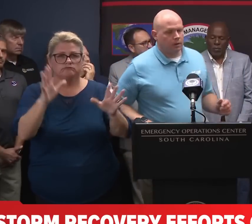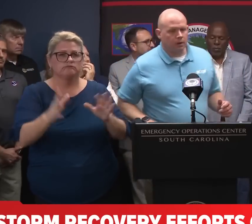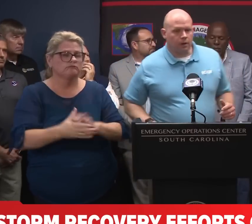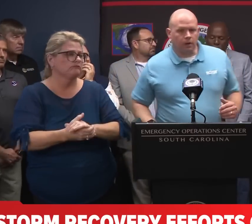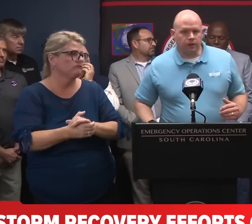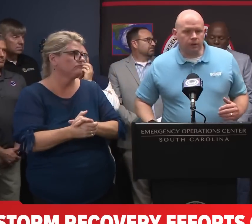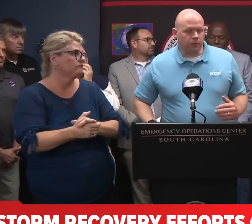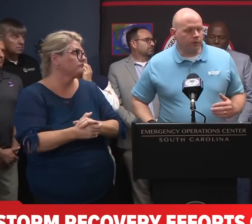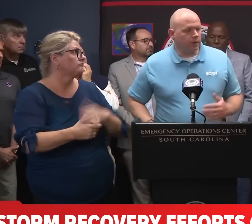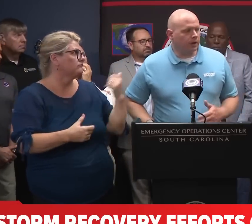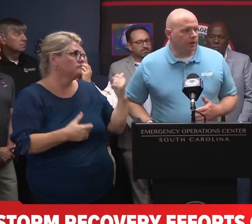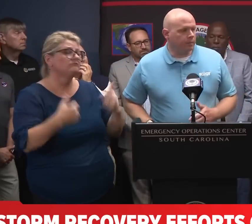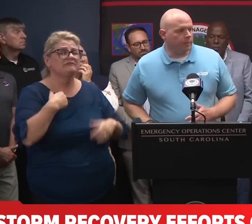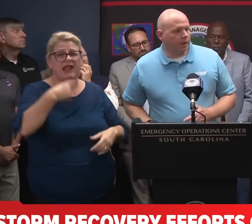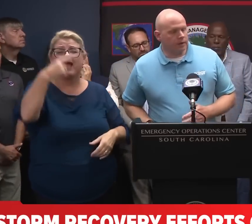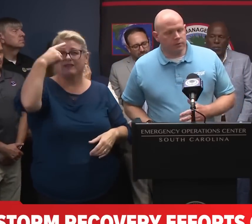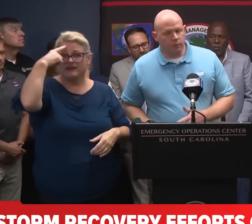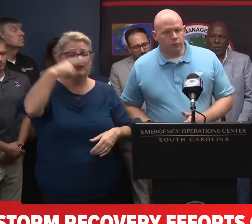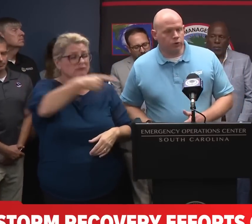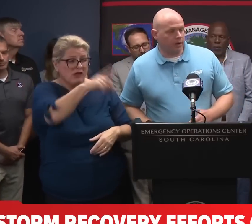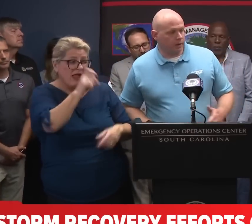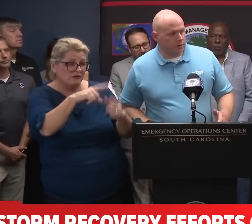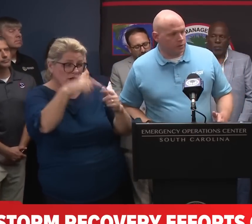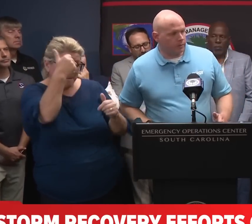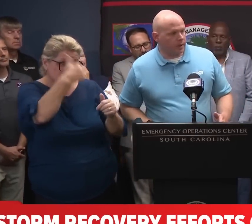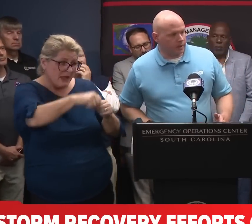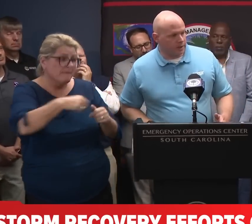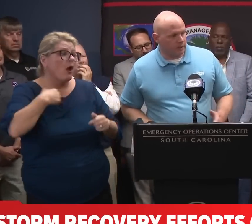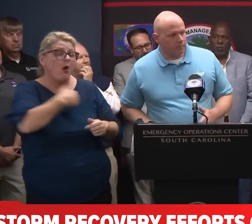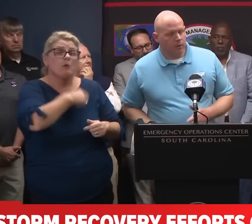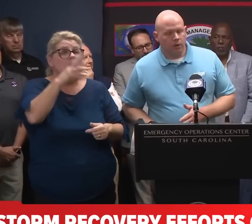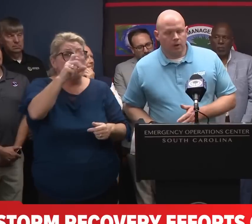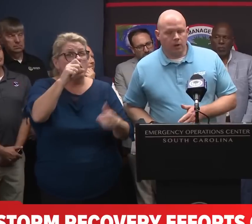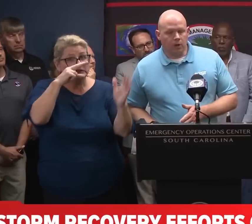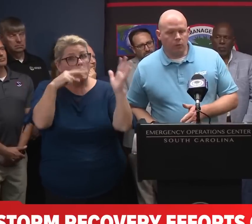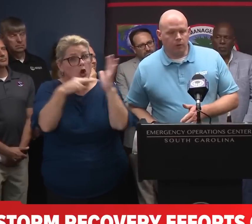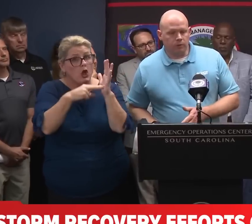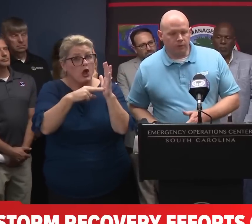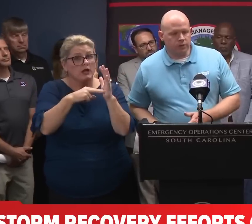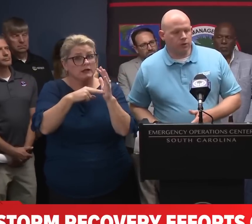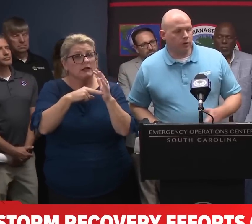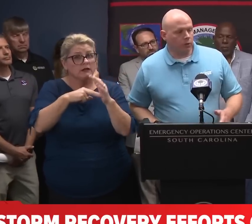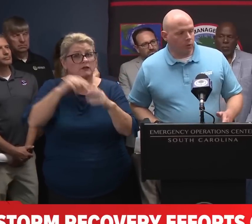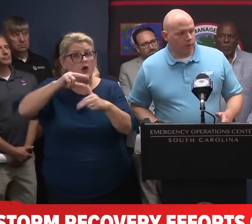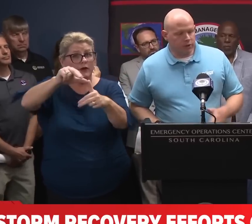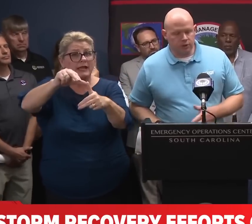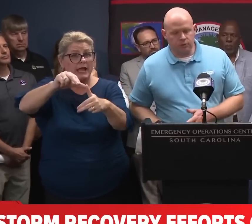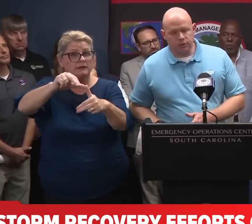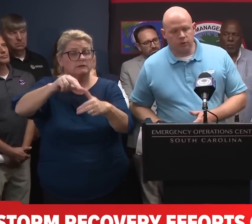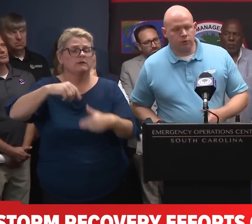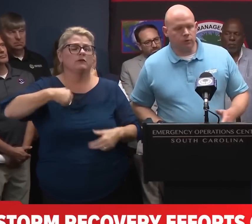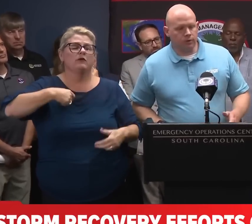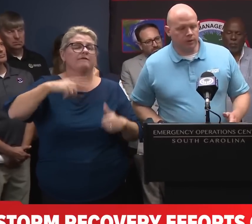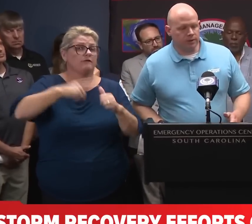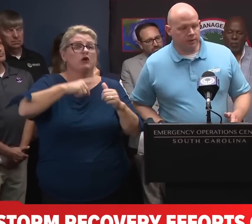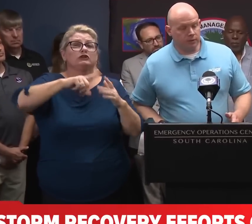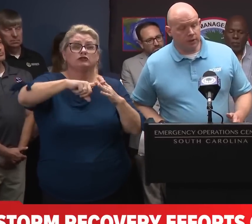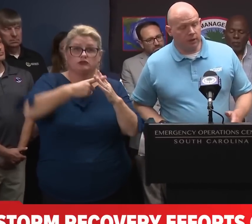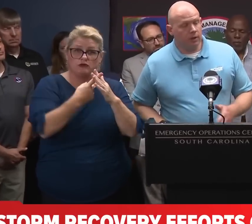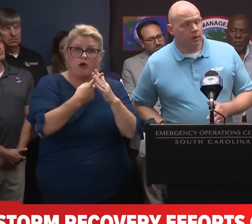Yeah, I, I think what you got to keep in mind is we were tracking the storm ahead of time. Uh We, we have started our coordinations. We started doing things at the ut